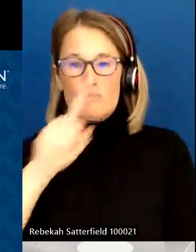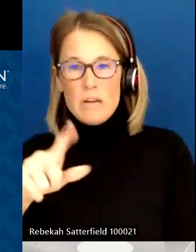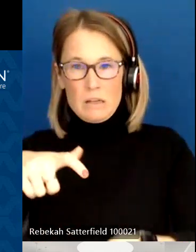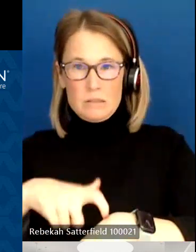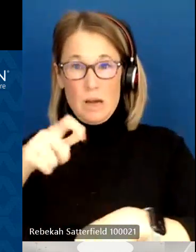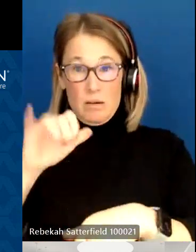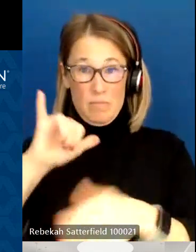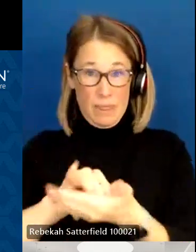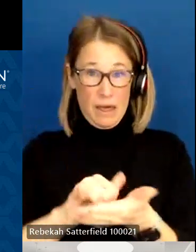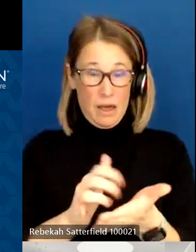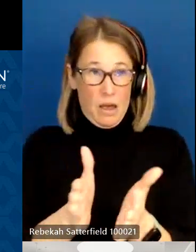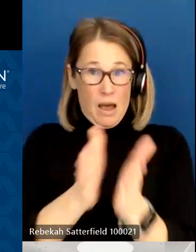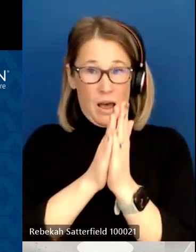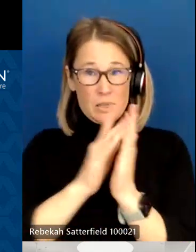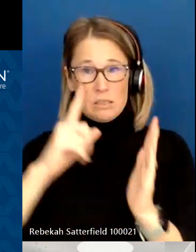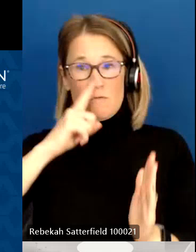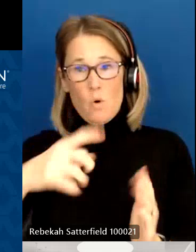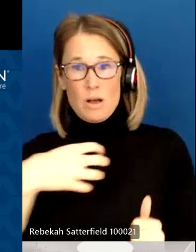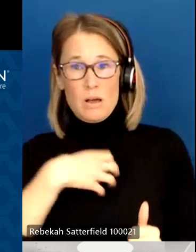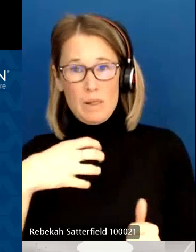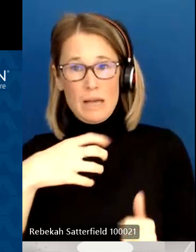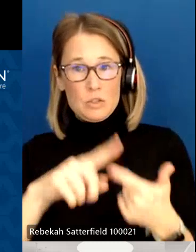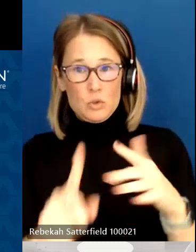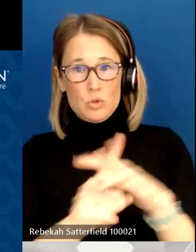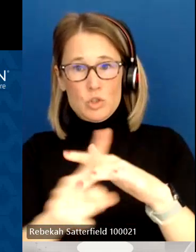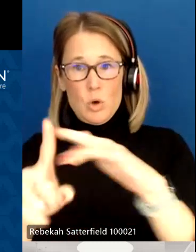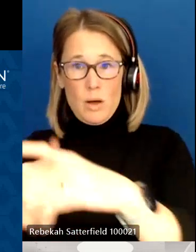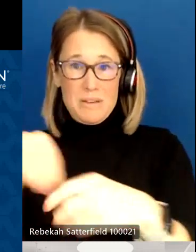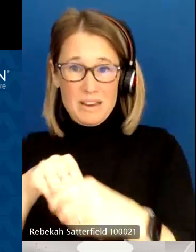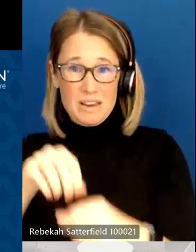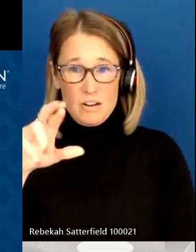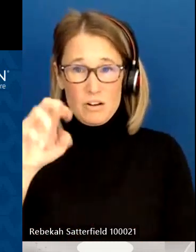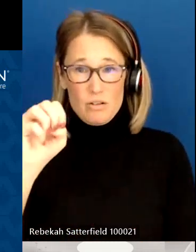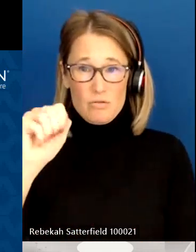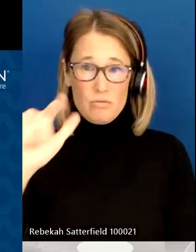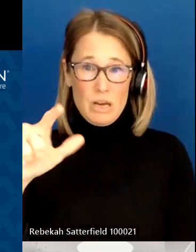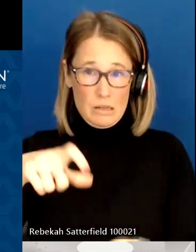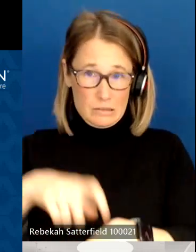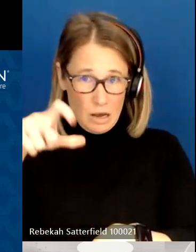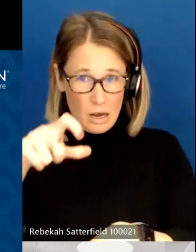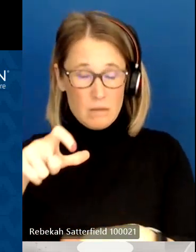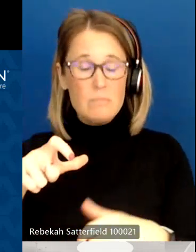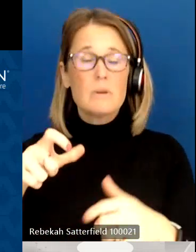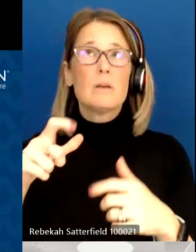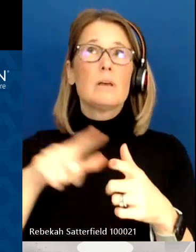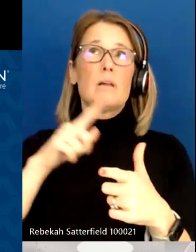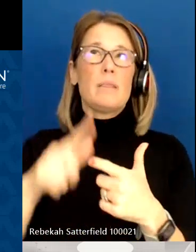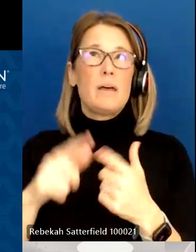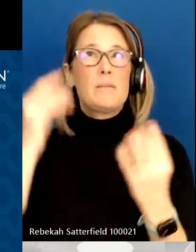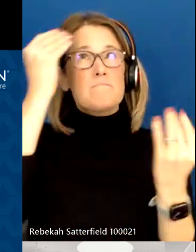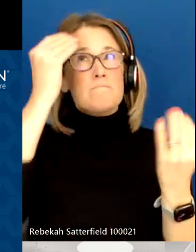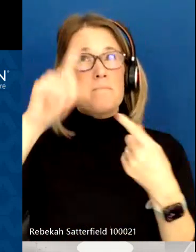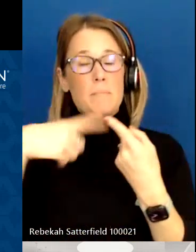surfaced in real time concerns to be surfaced in real time coupled with periodic validation